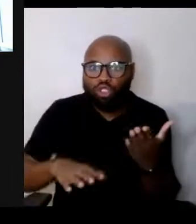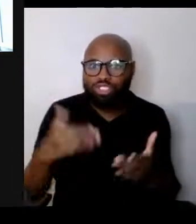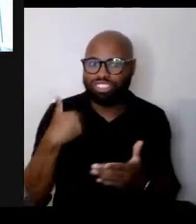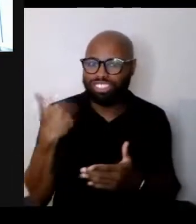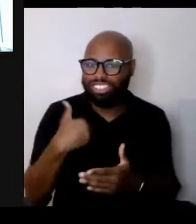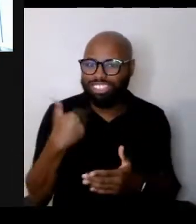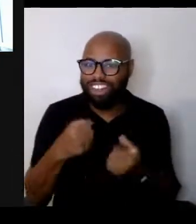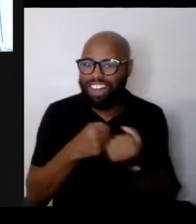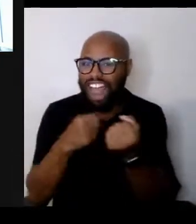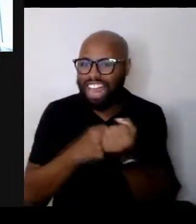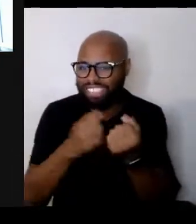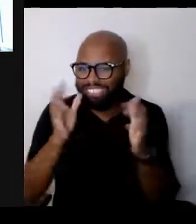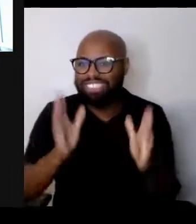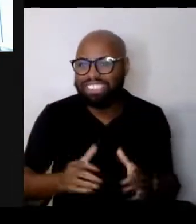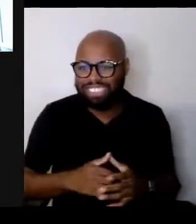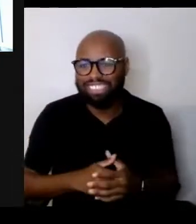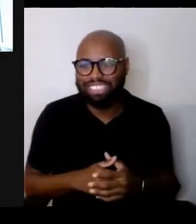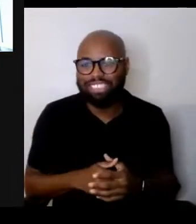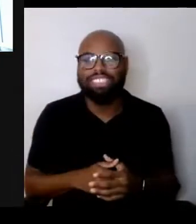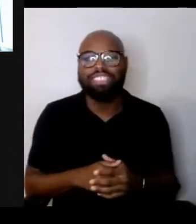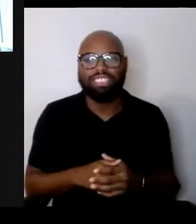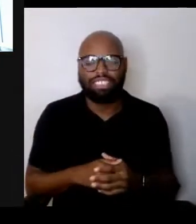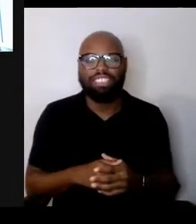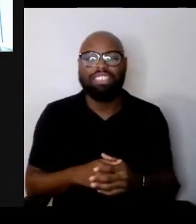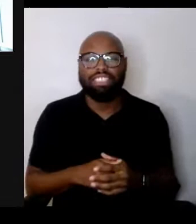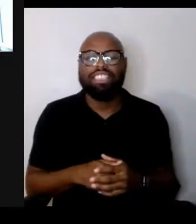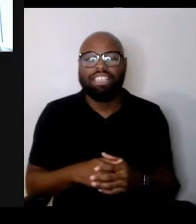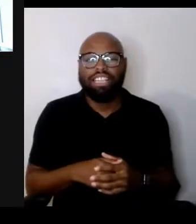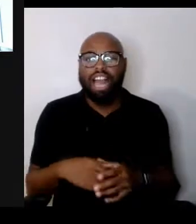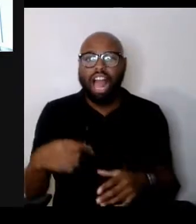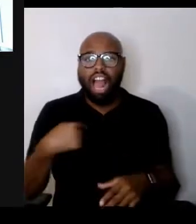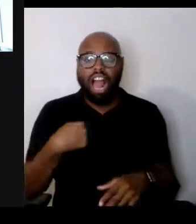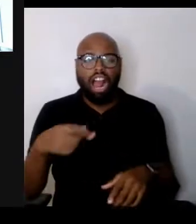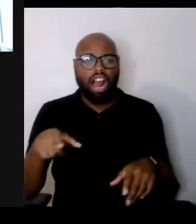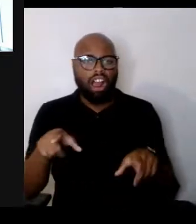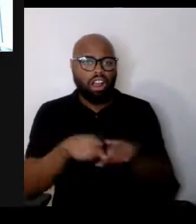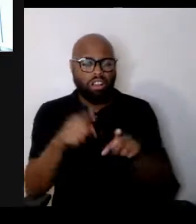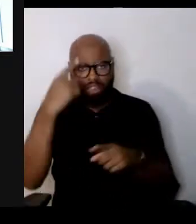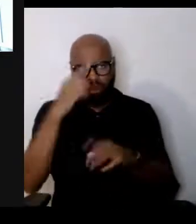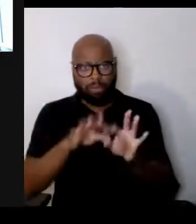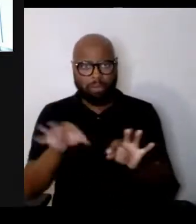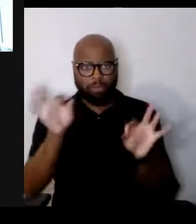But you know I think it's important to shift a little bit the focus,